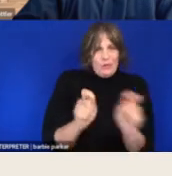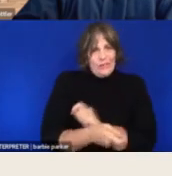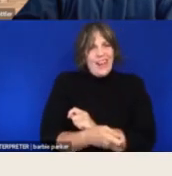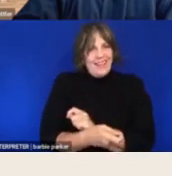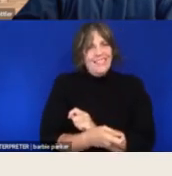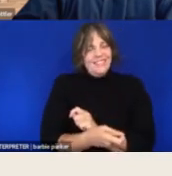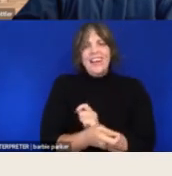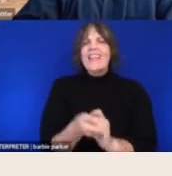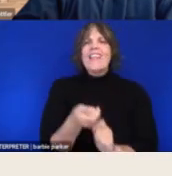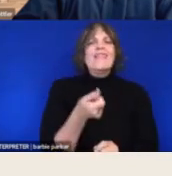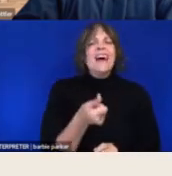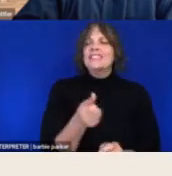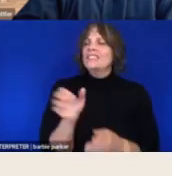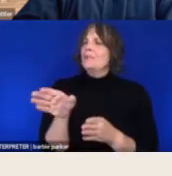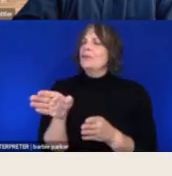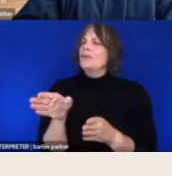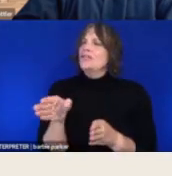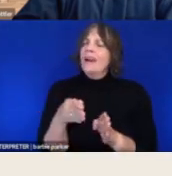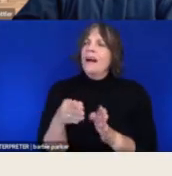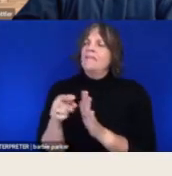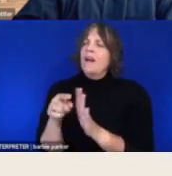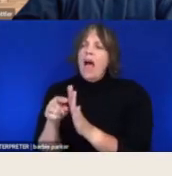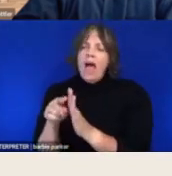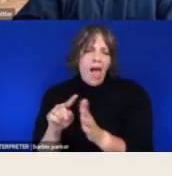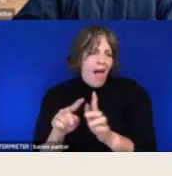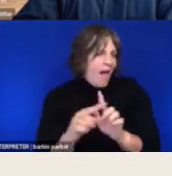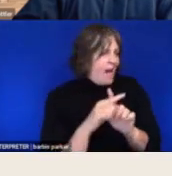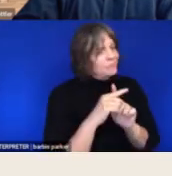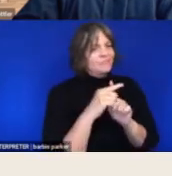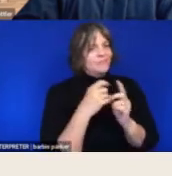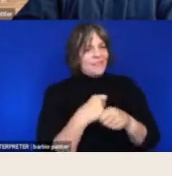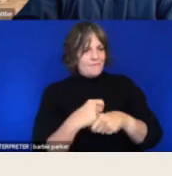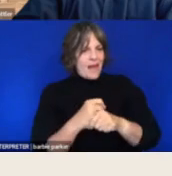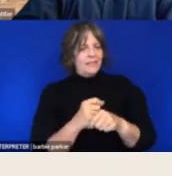that shift that it creates in the room for the better, the